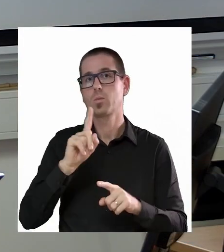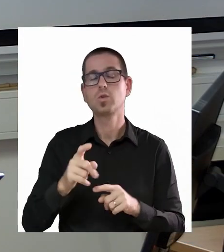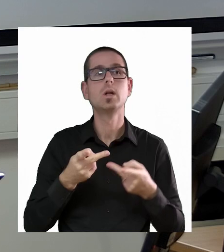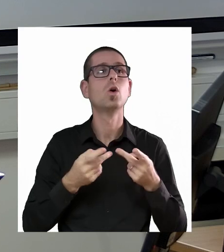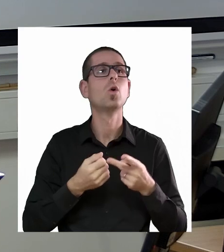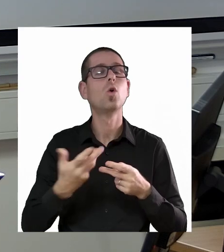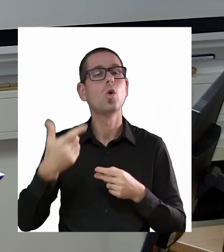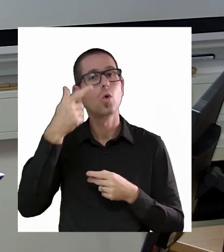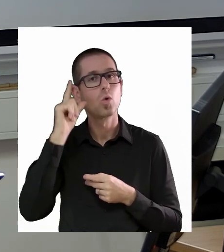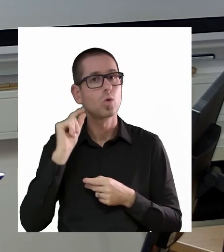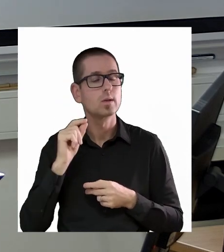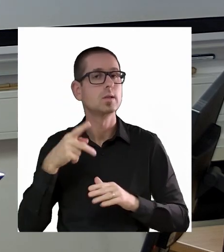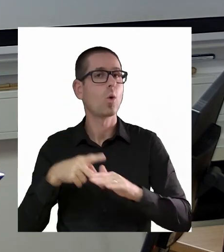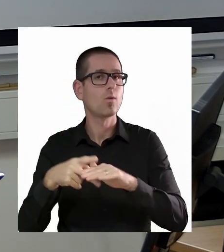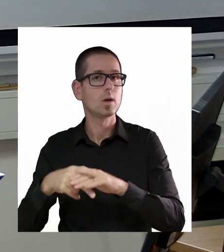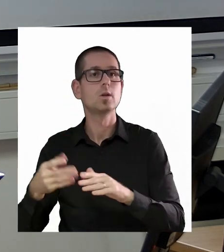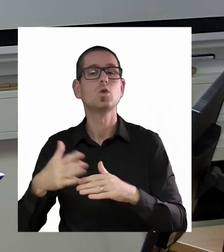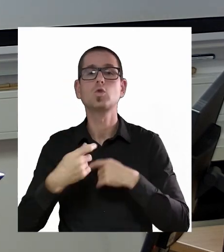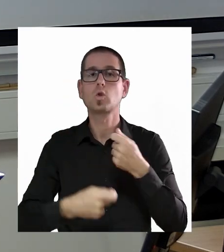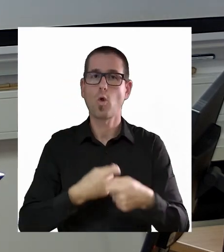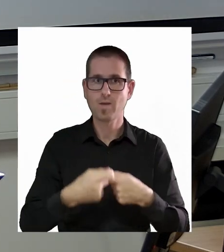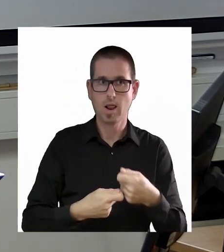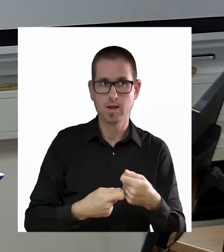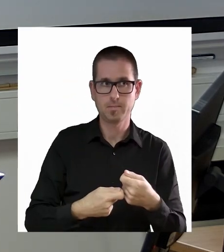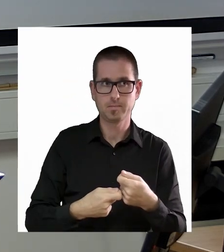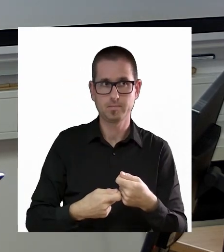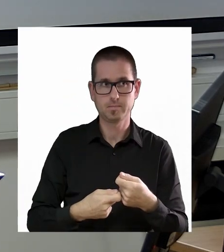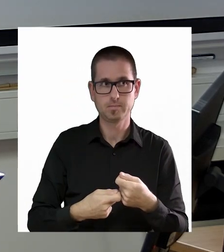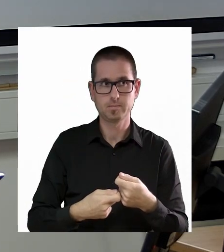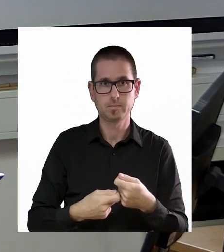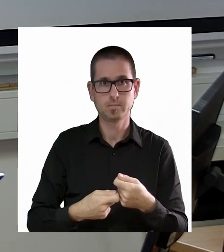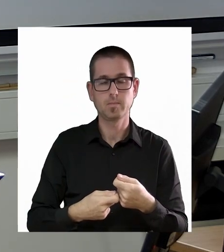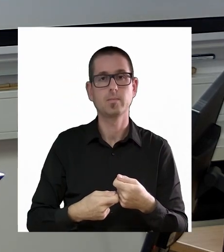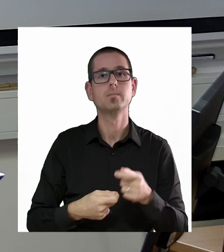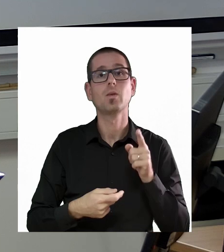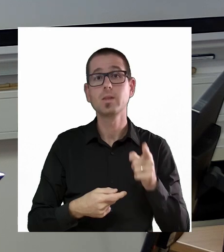people with disabilities were participating in in talks and with which disabilities?